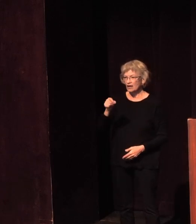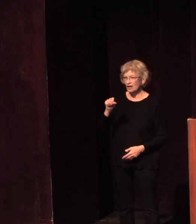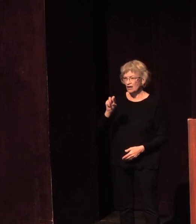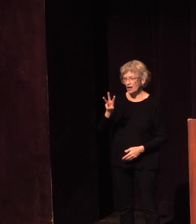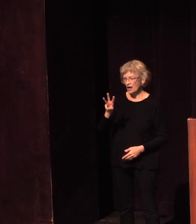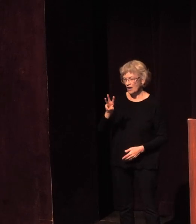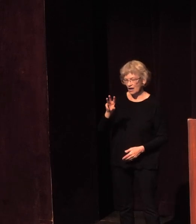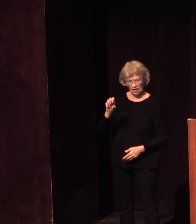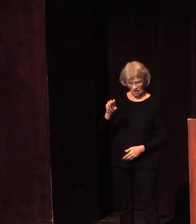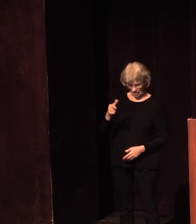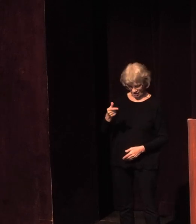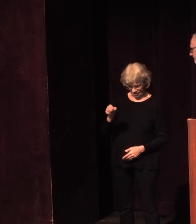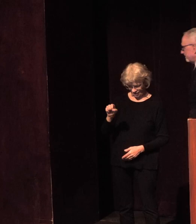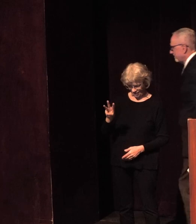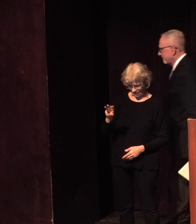Superintendent/President Dr.